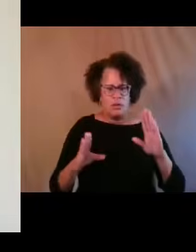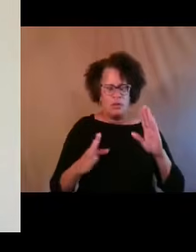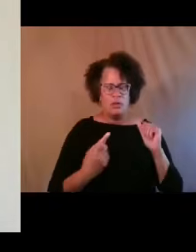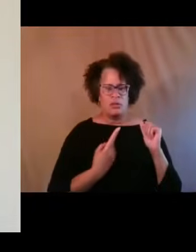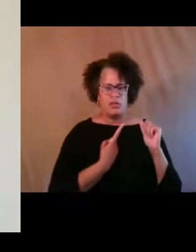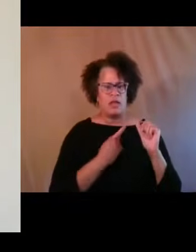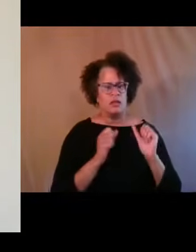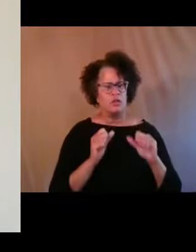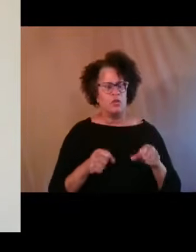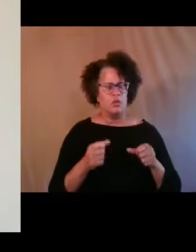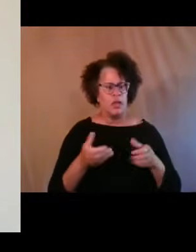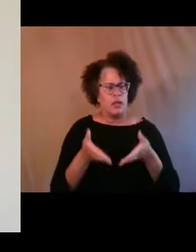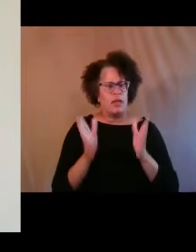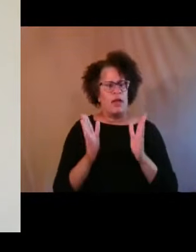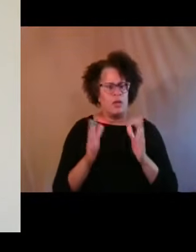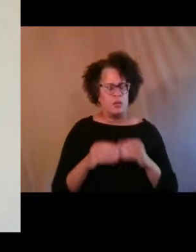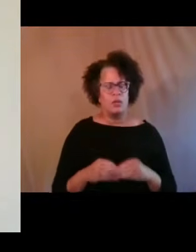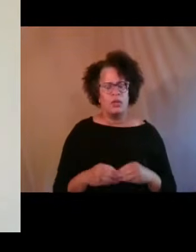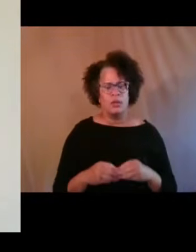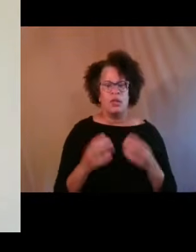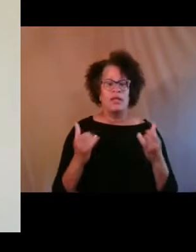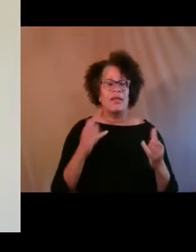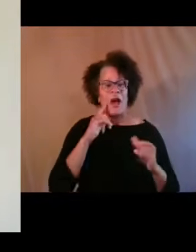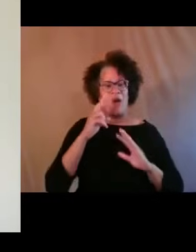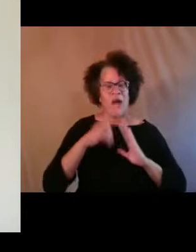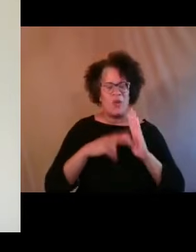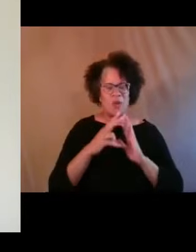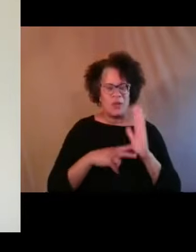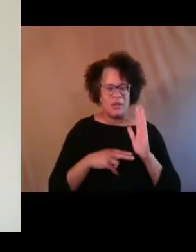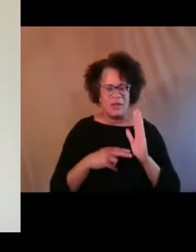So I'm gonna read a little poem called "Solo".